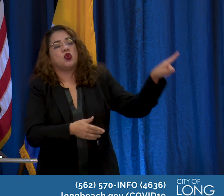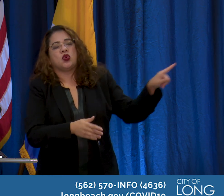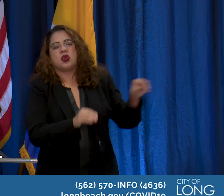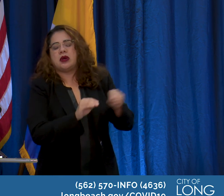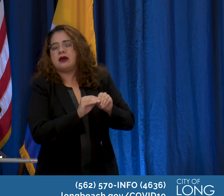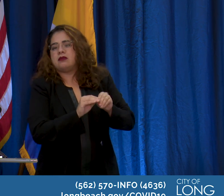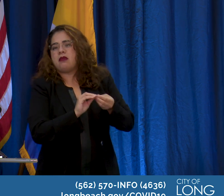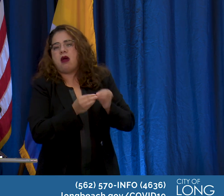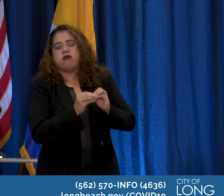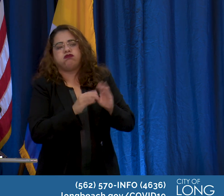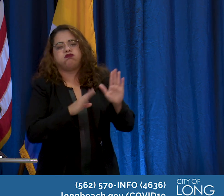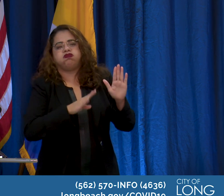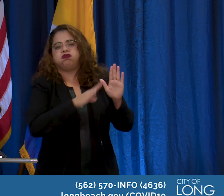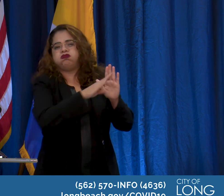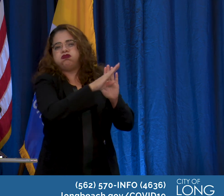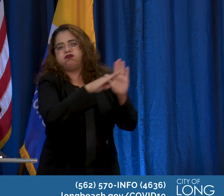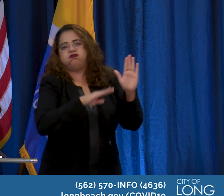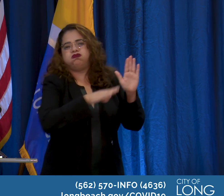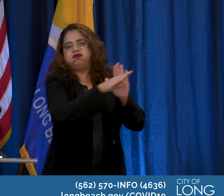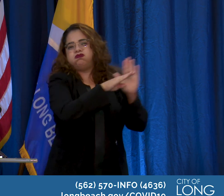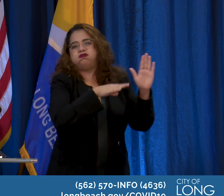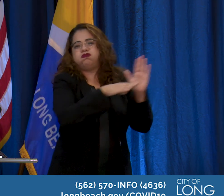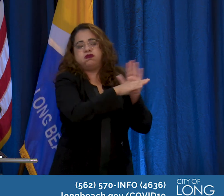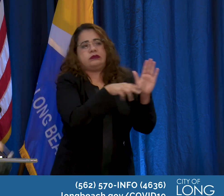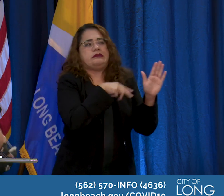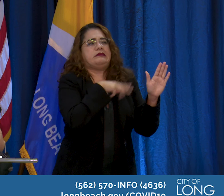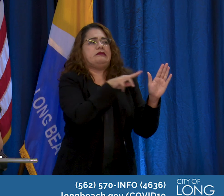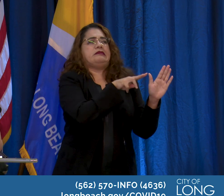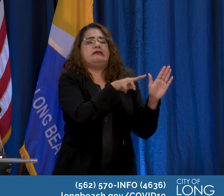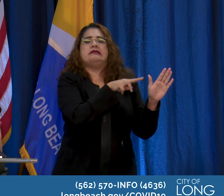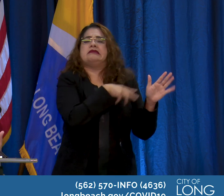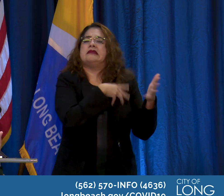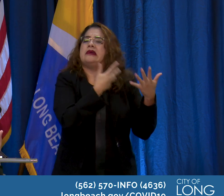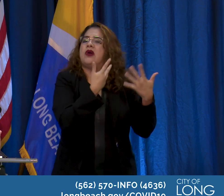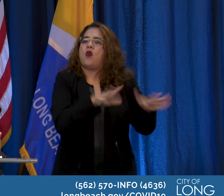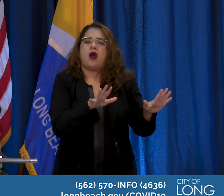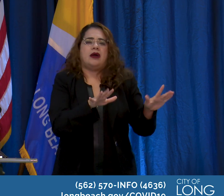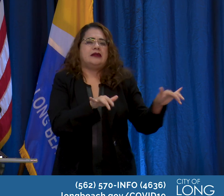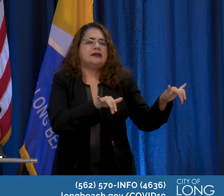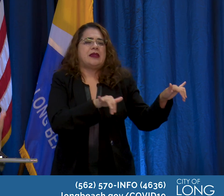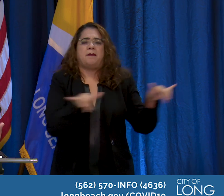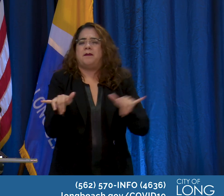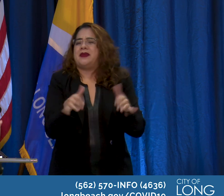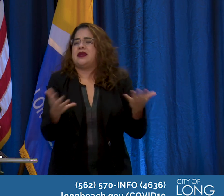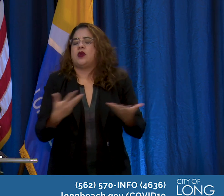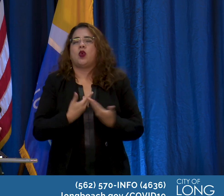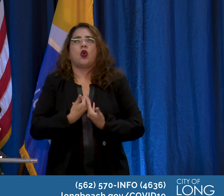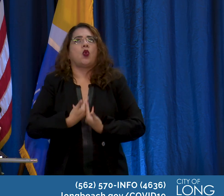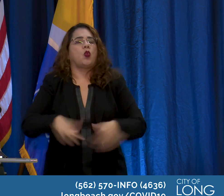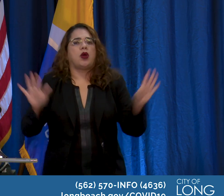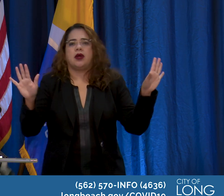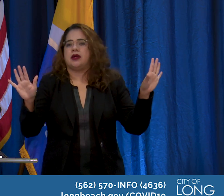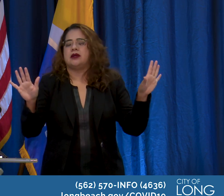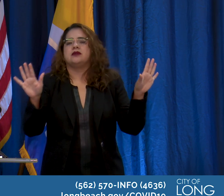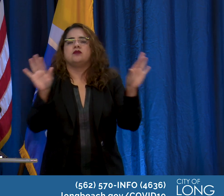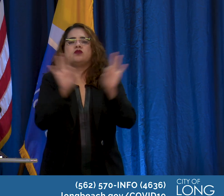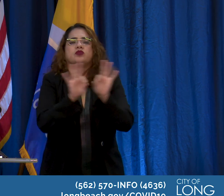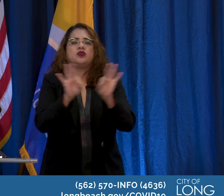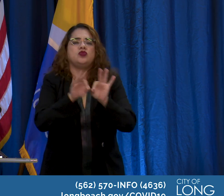in cases and because we don't want to experience that here in Long Beach, we just need to really